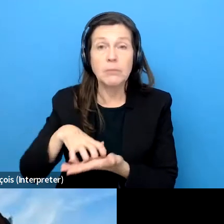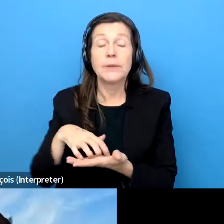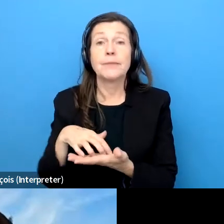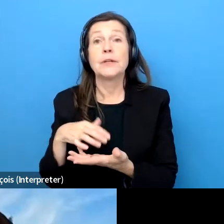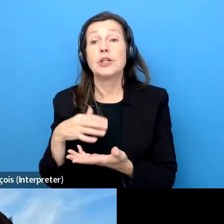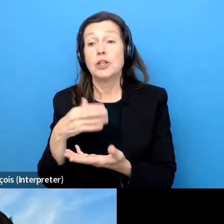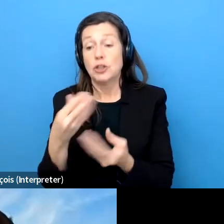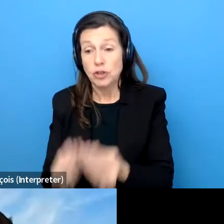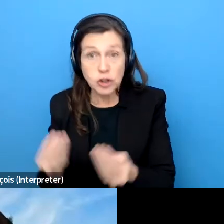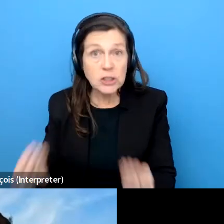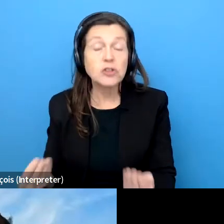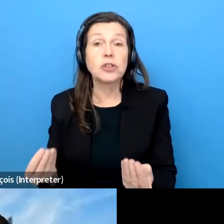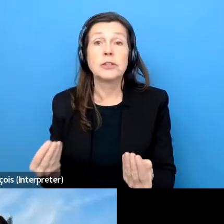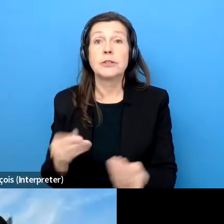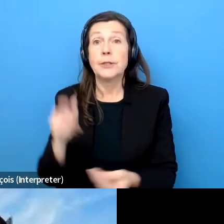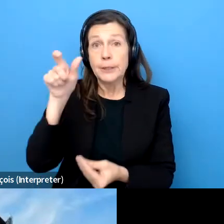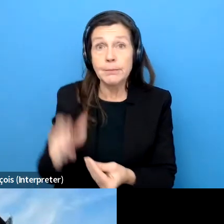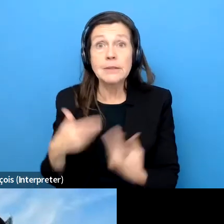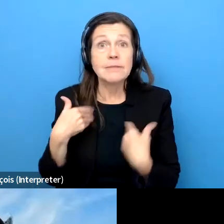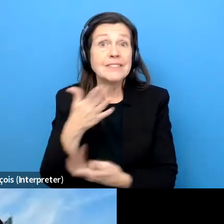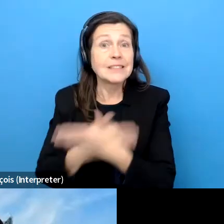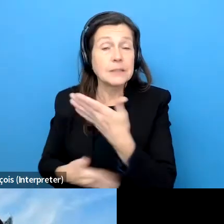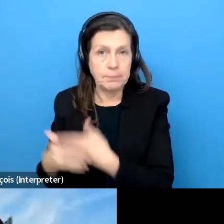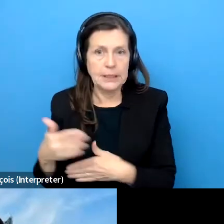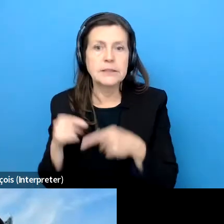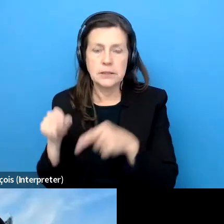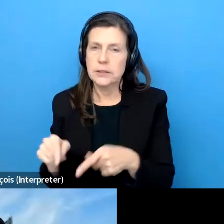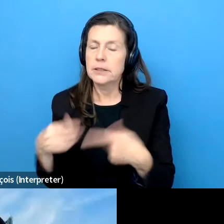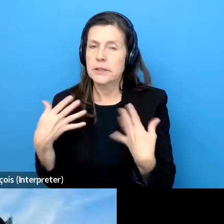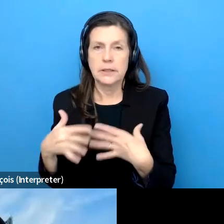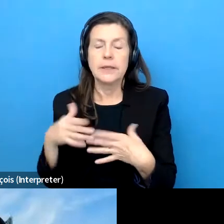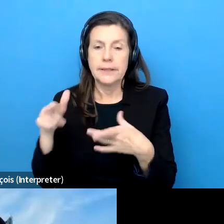and also persons with disabilities are an important focus of the EU actions